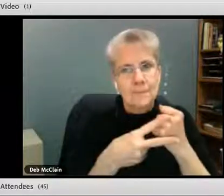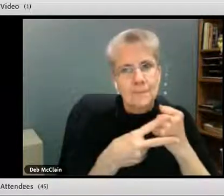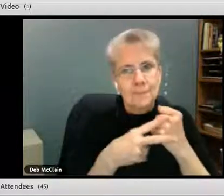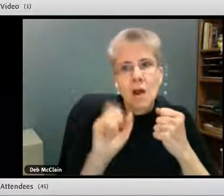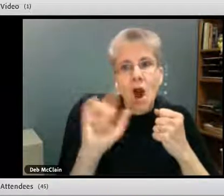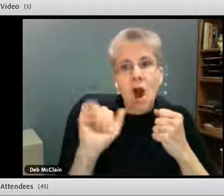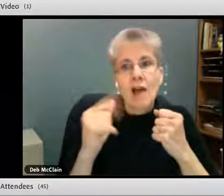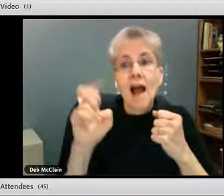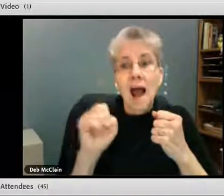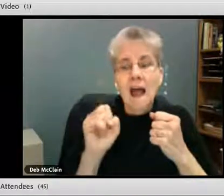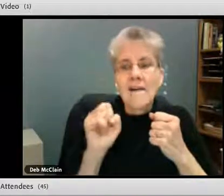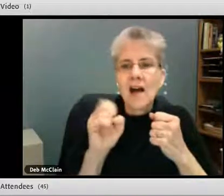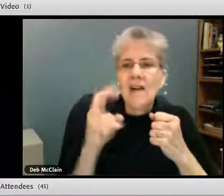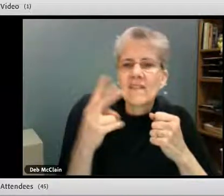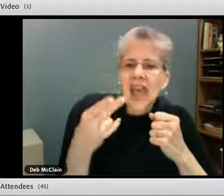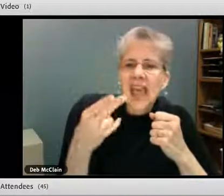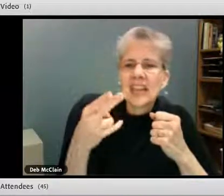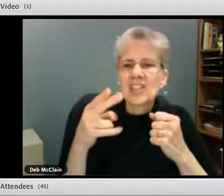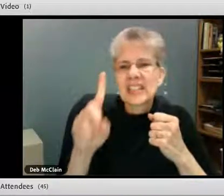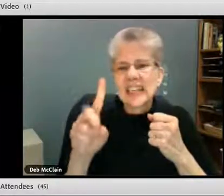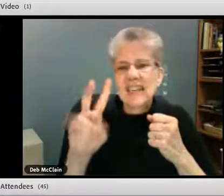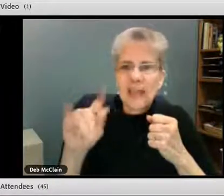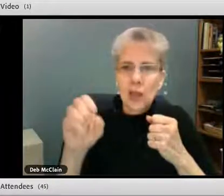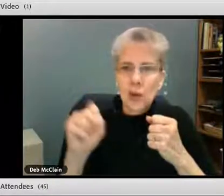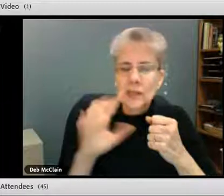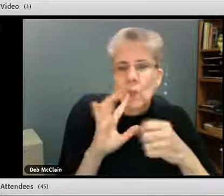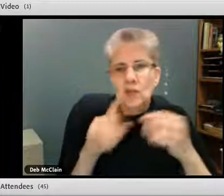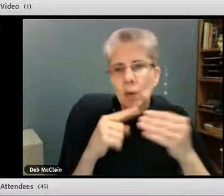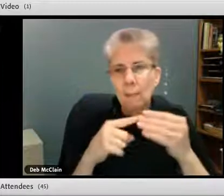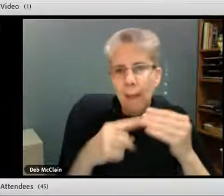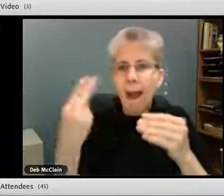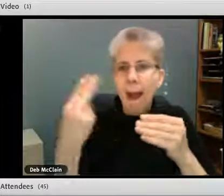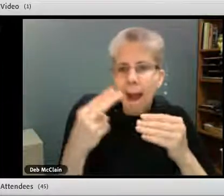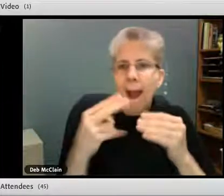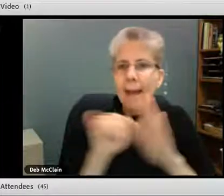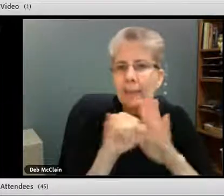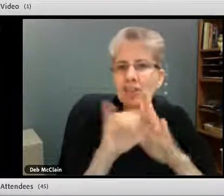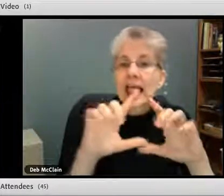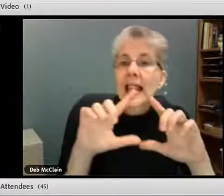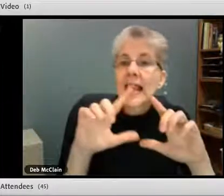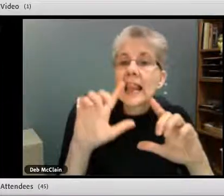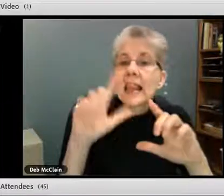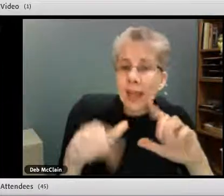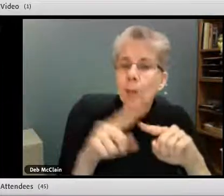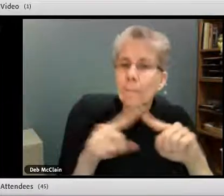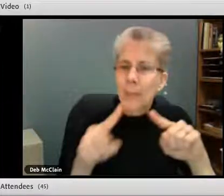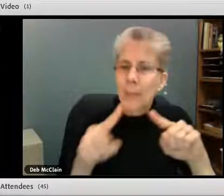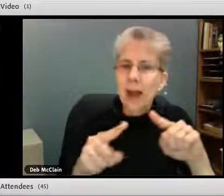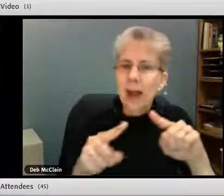And we're going to talk about how to make animated gifs later, but more and more, you're seeing these videos in backgrounds on websites.